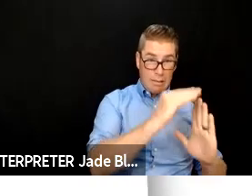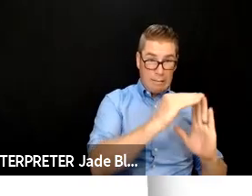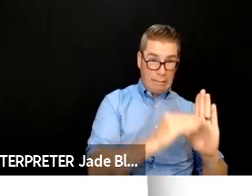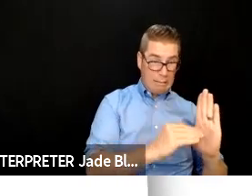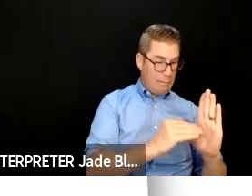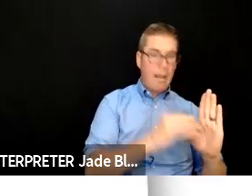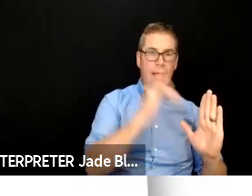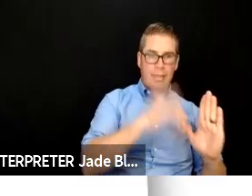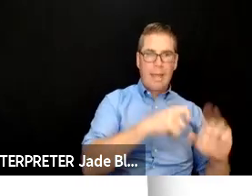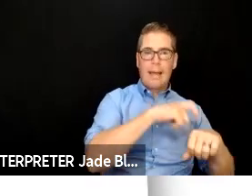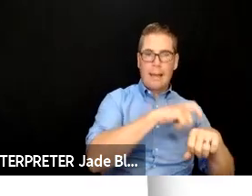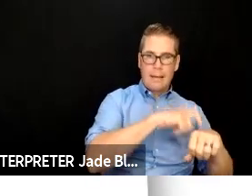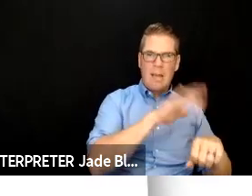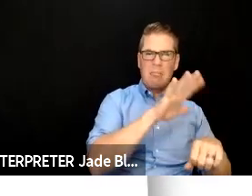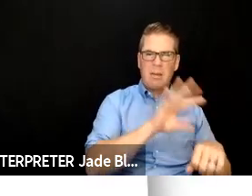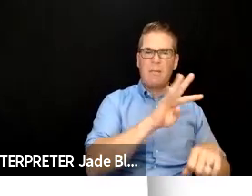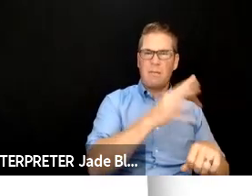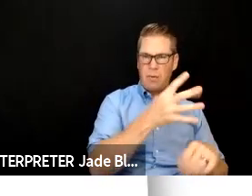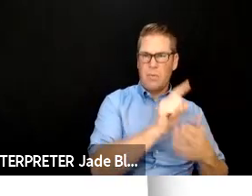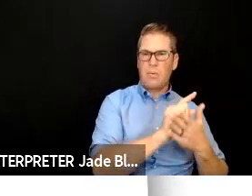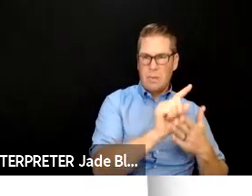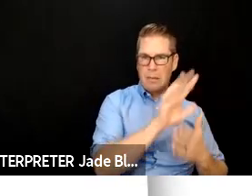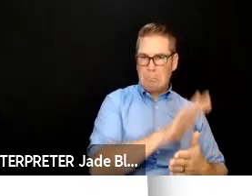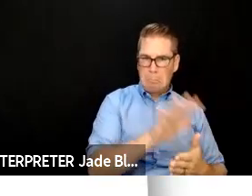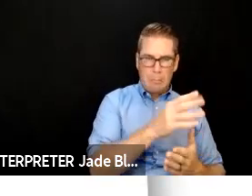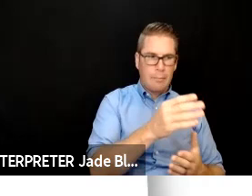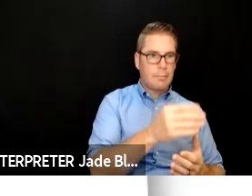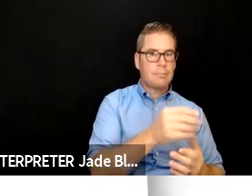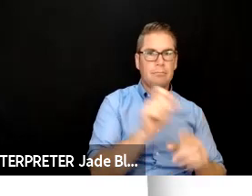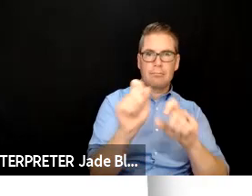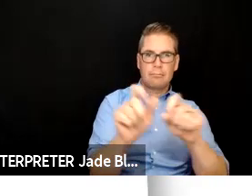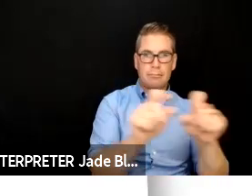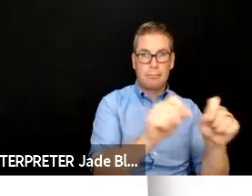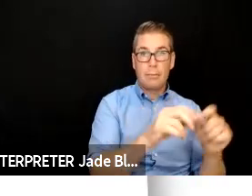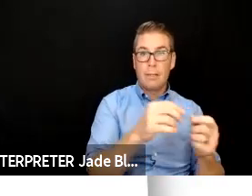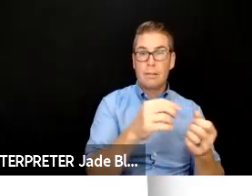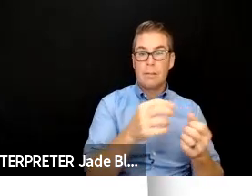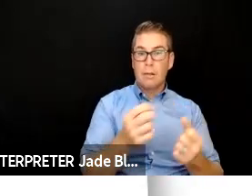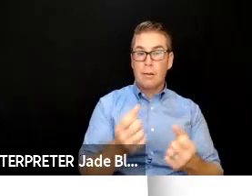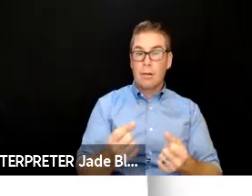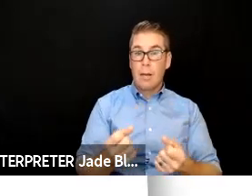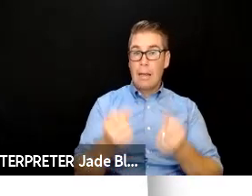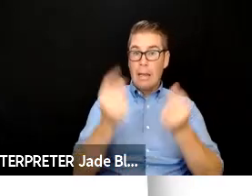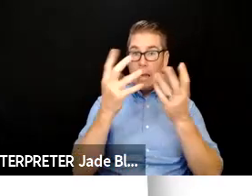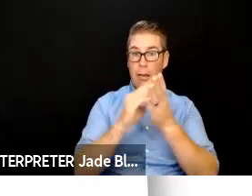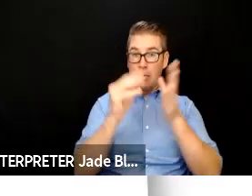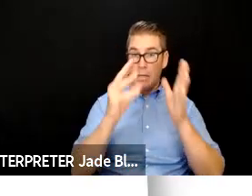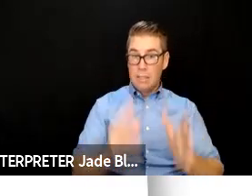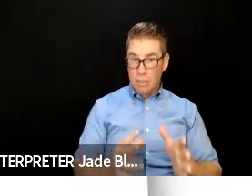Sally Potter: As you can see if you can see there it says the number of students who answered the survey the 734